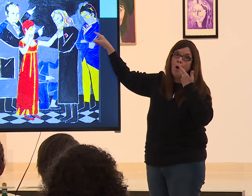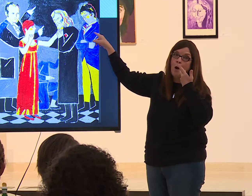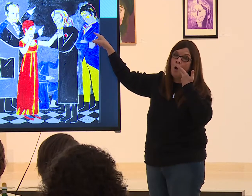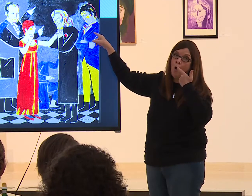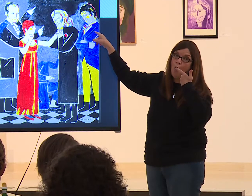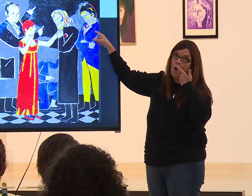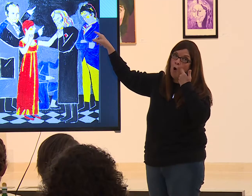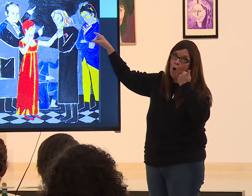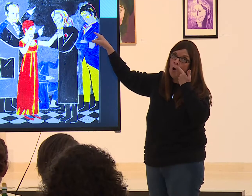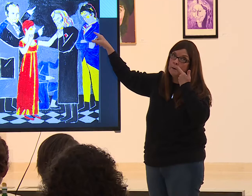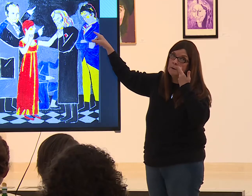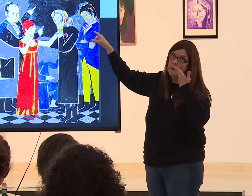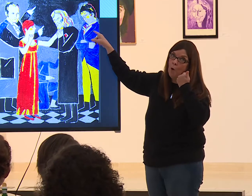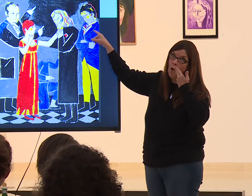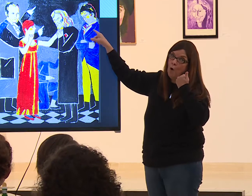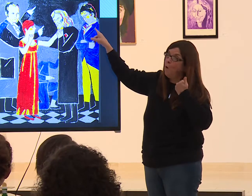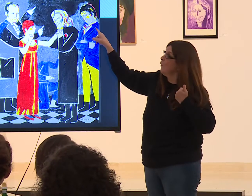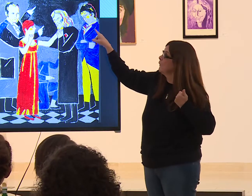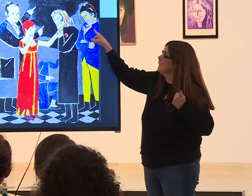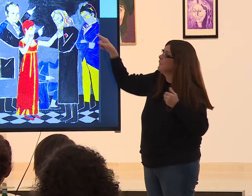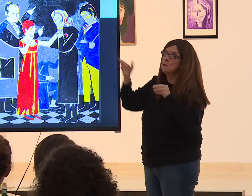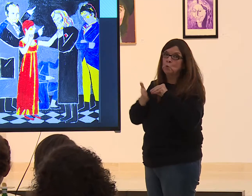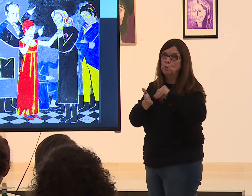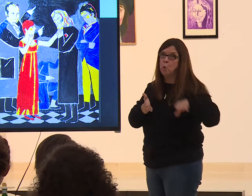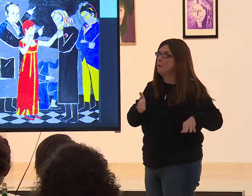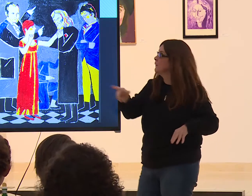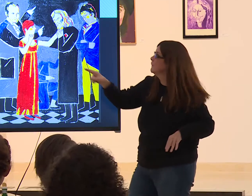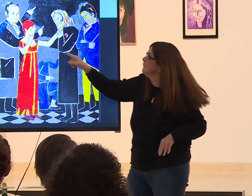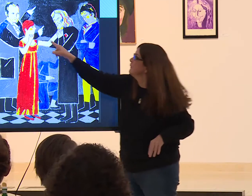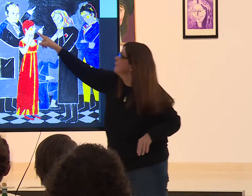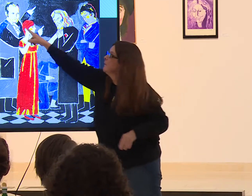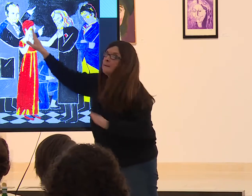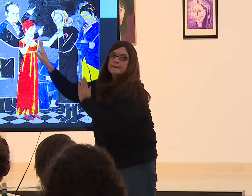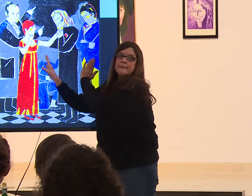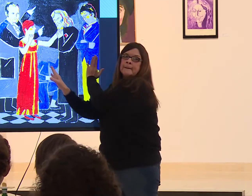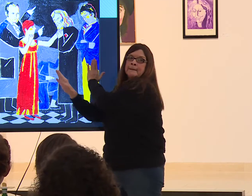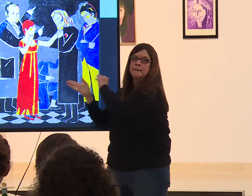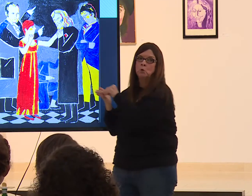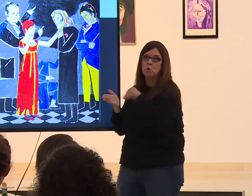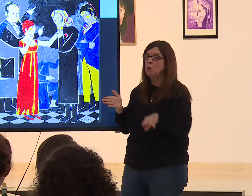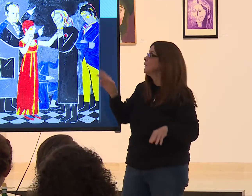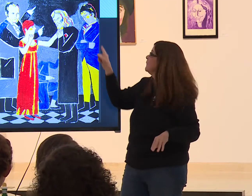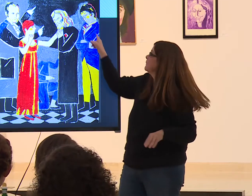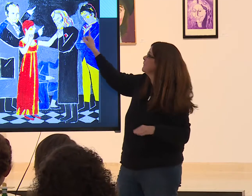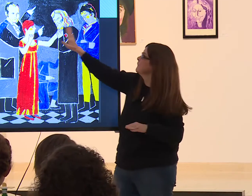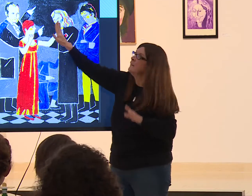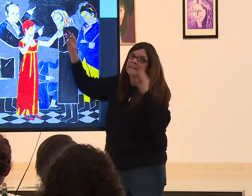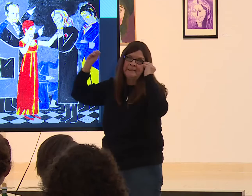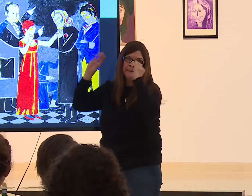Now, Laurent Clerc was a student at that time, his student, and was learning